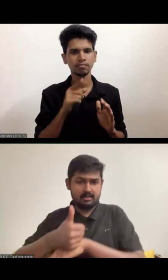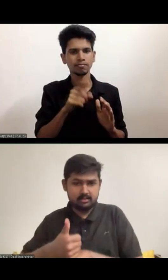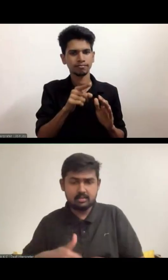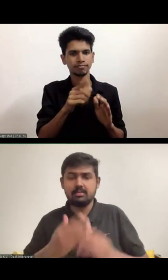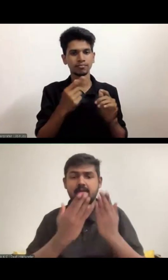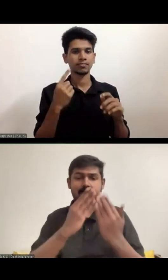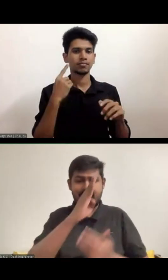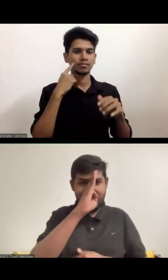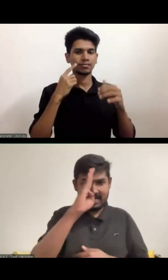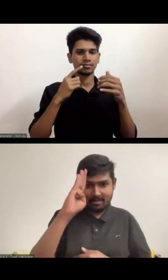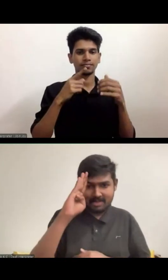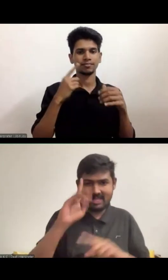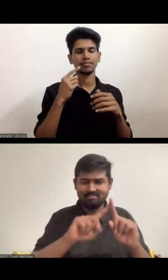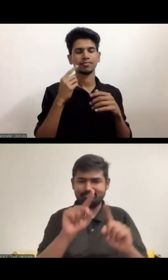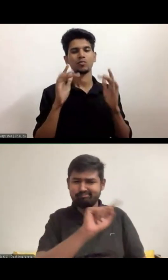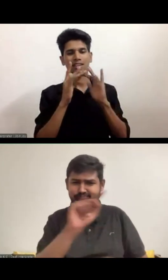and ideas on policy and practice.